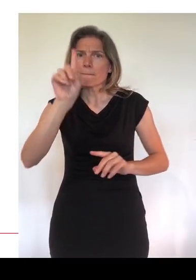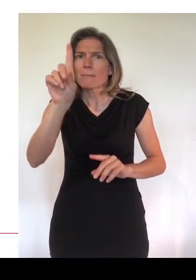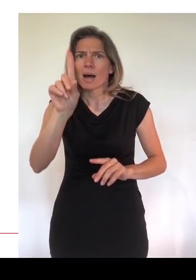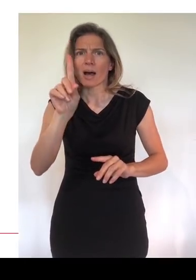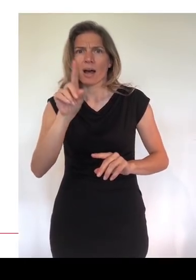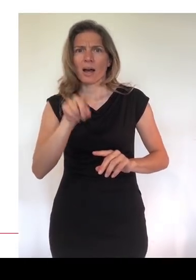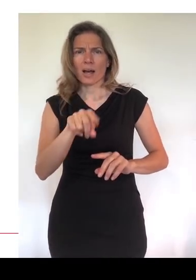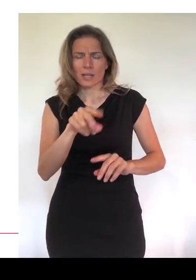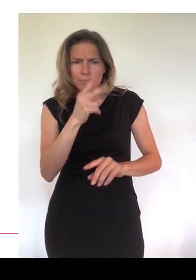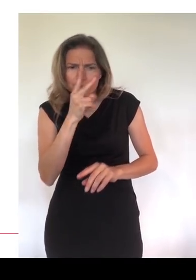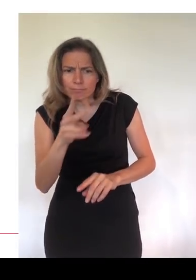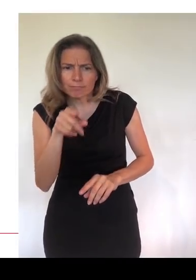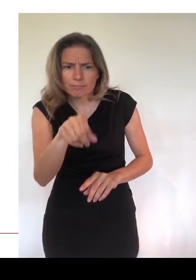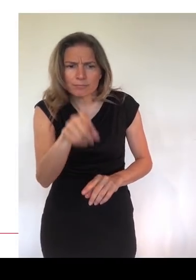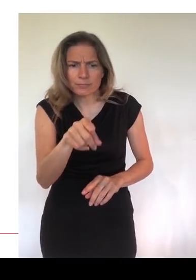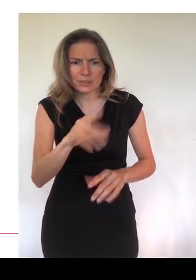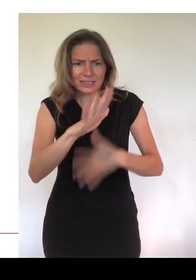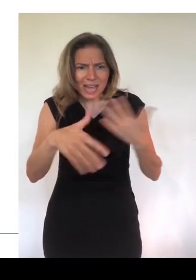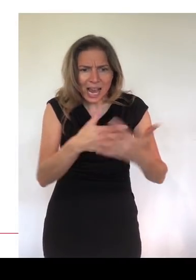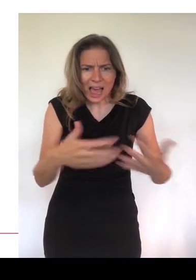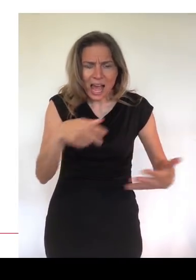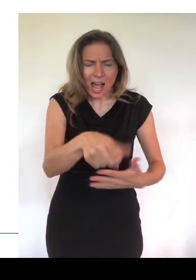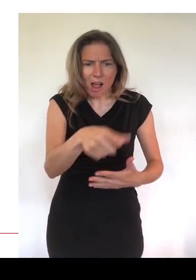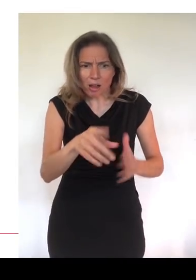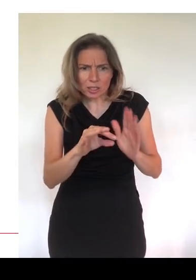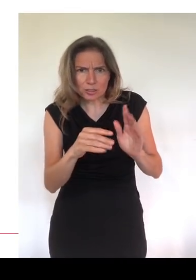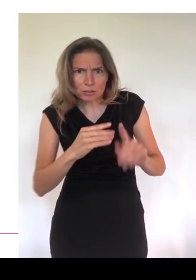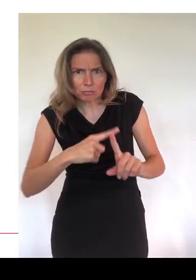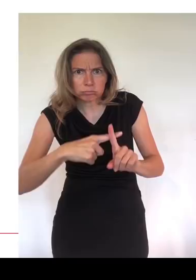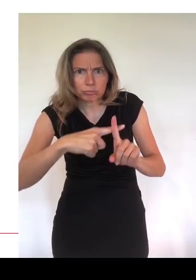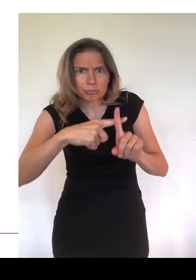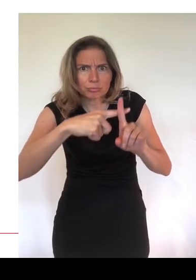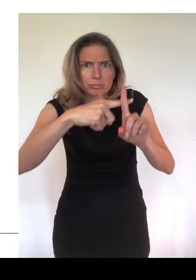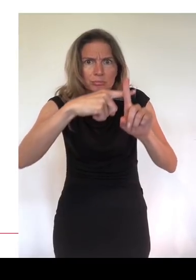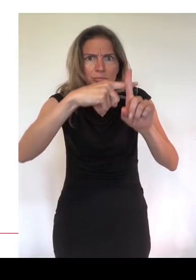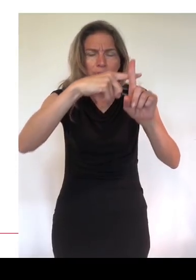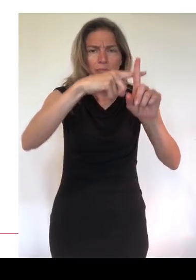there was a real need to track the development of sign language in these young children